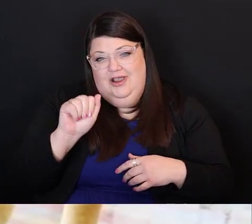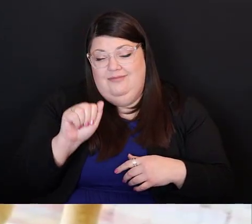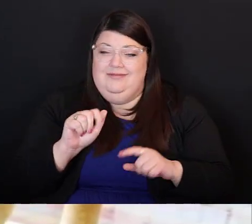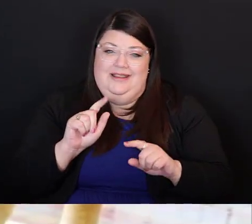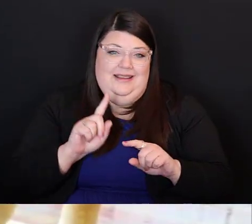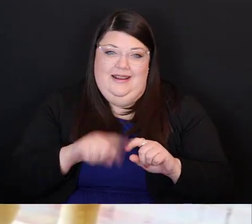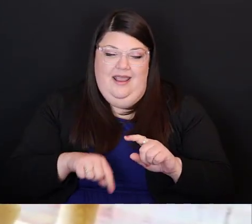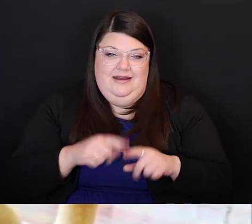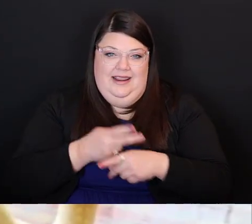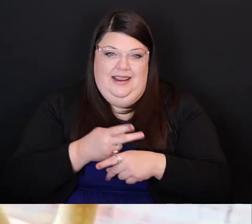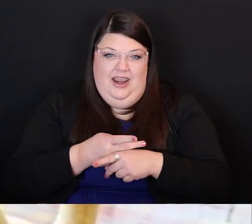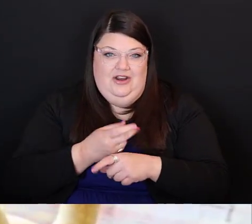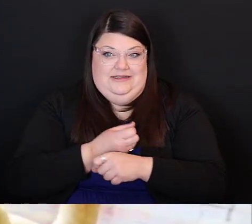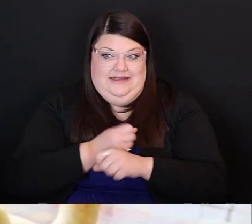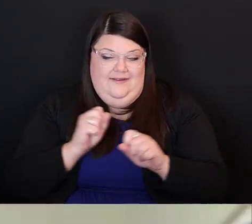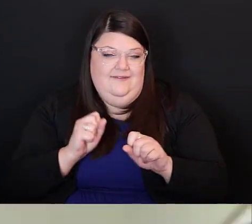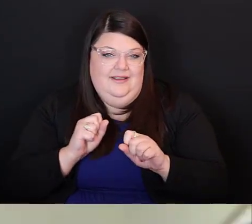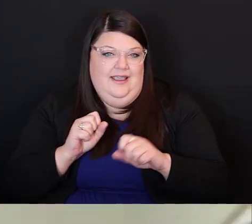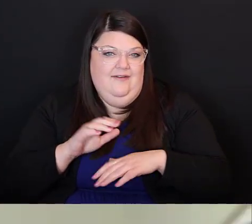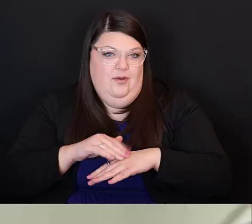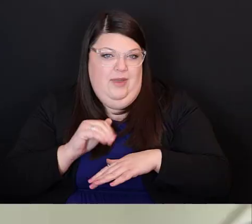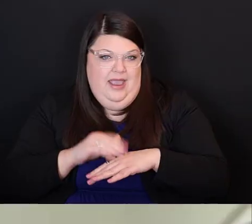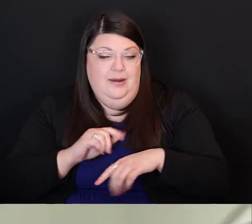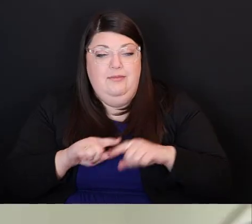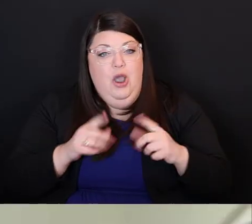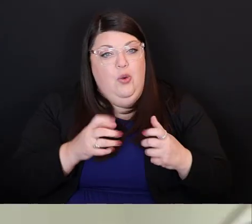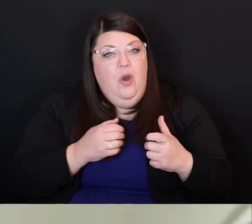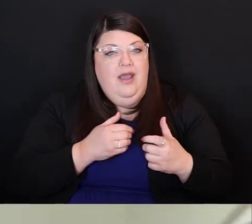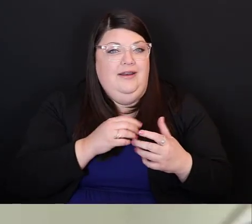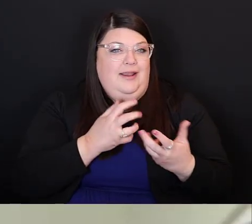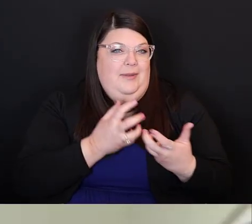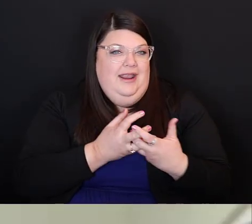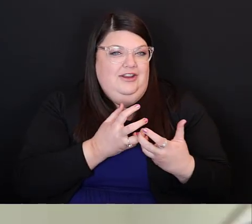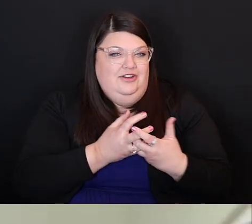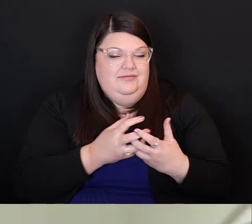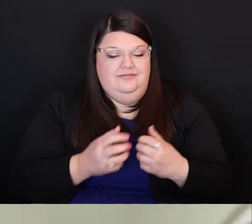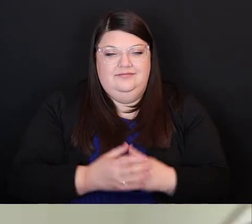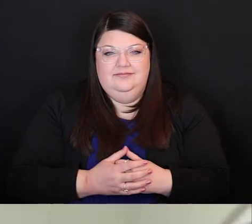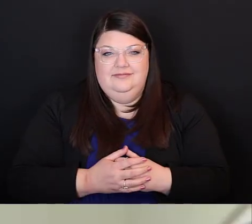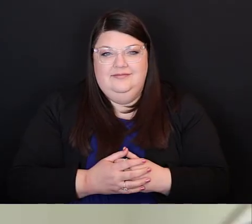companionship. This type of technology is a key focus of the CTA Foundation.